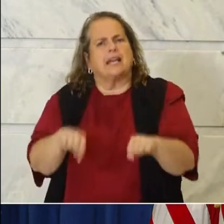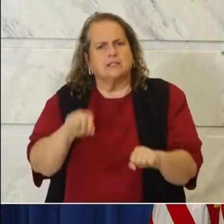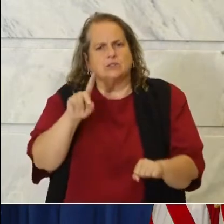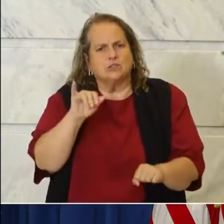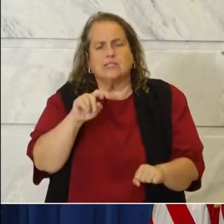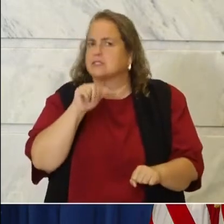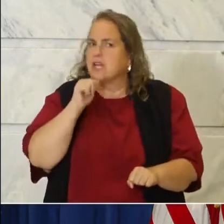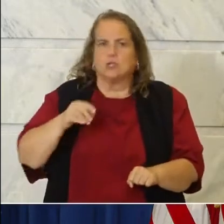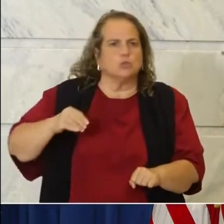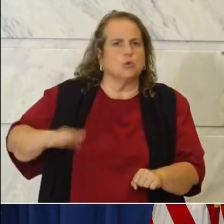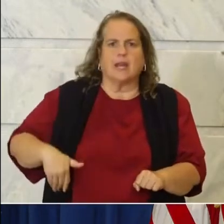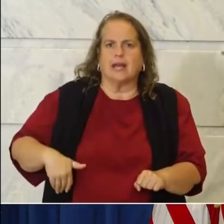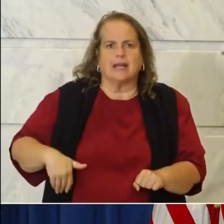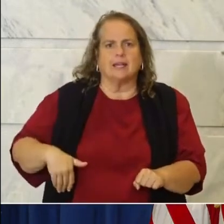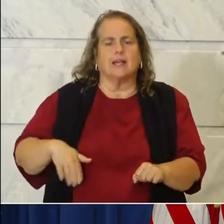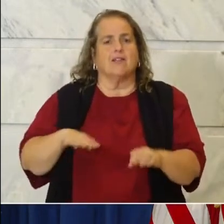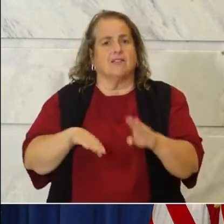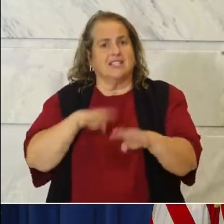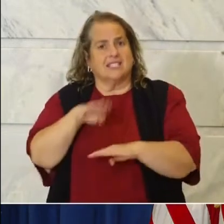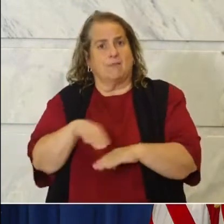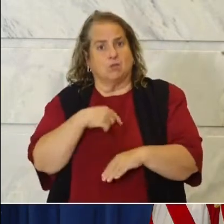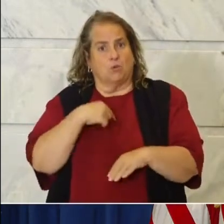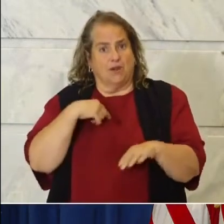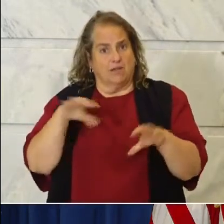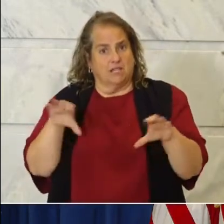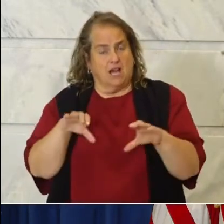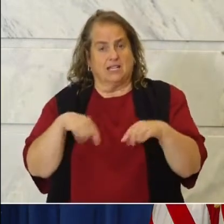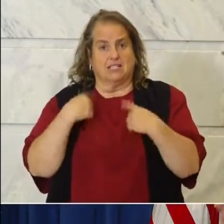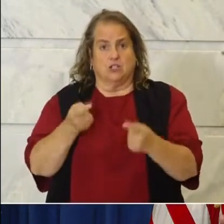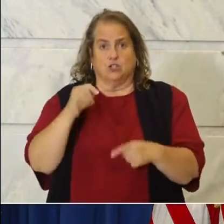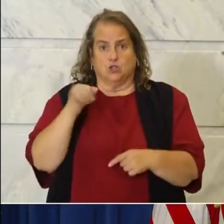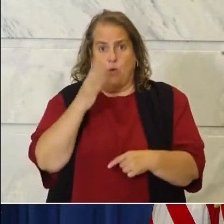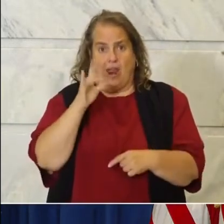we've taken since July 5th have helped that, and we will see next week if